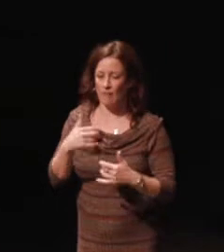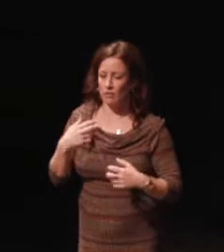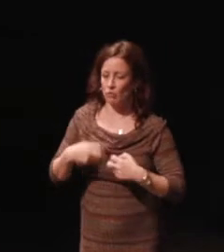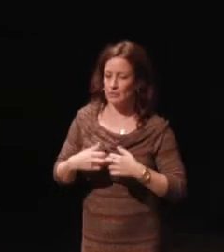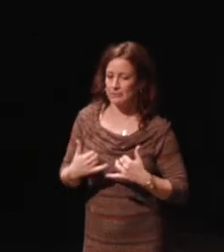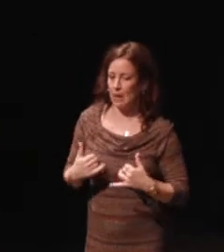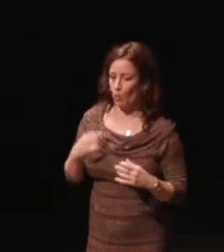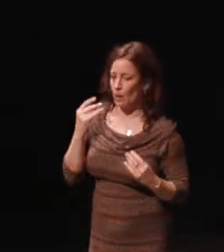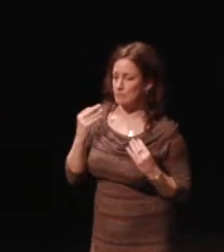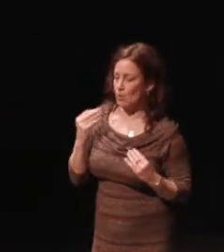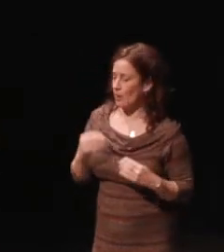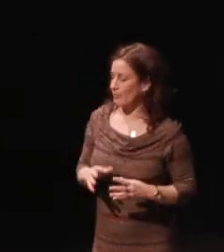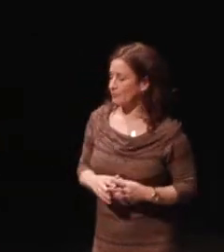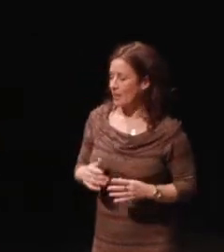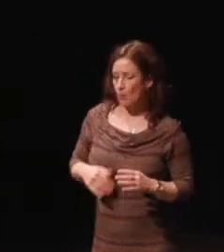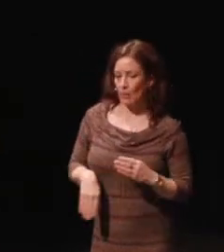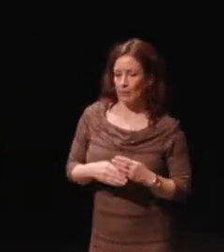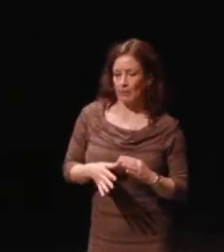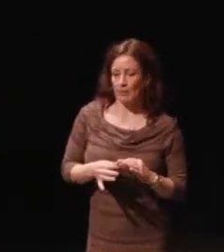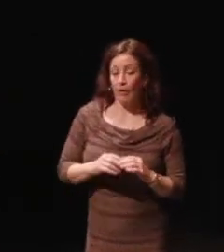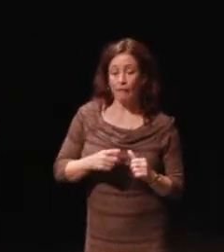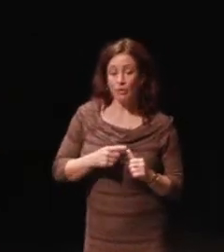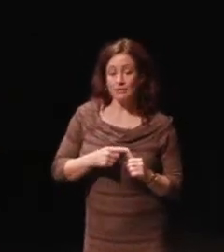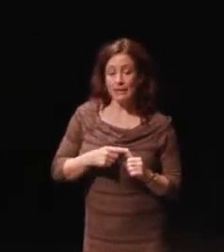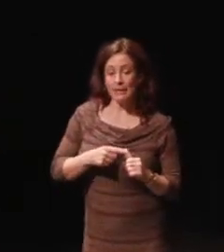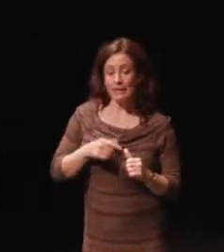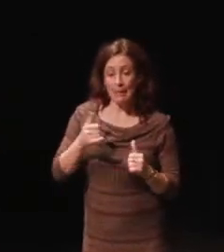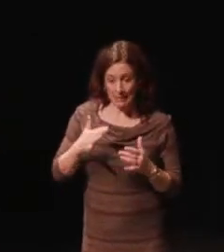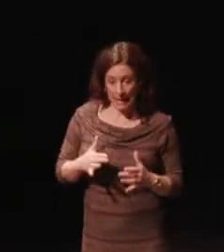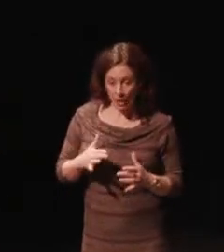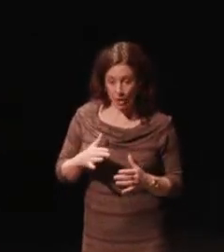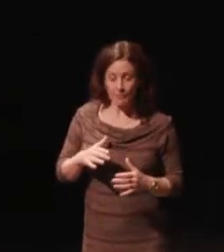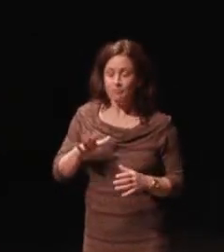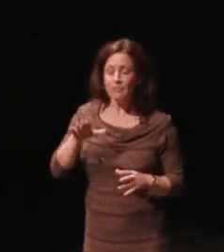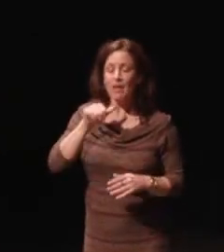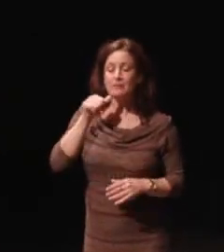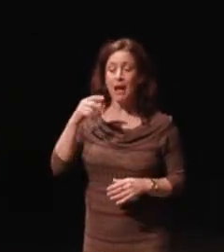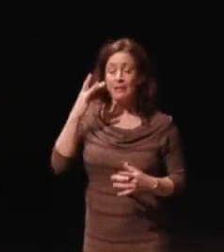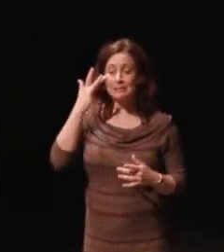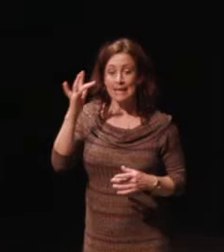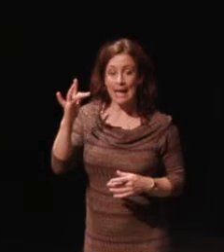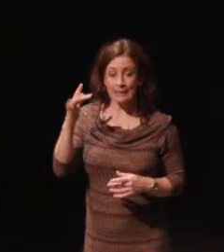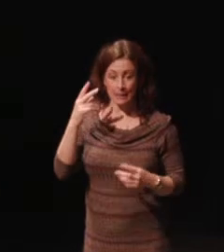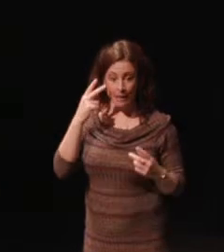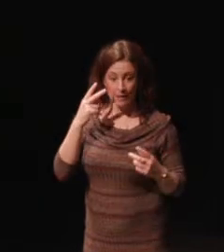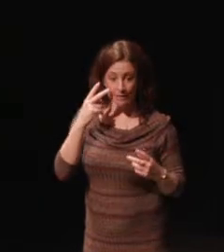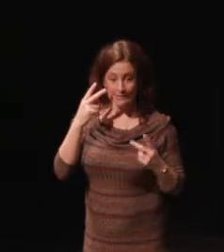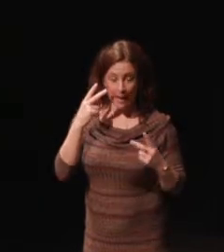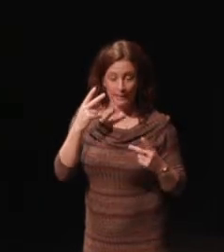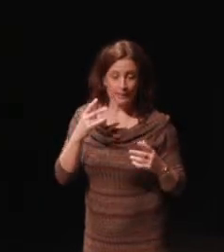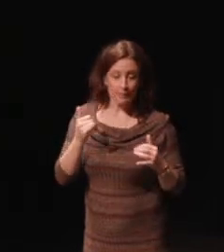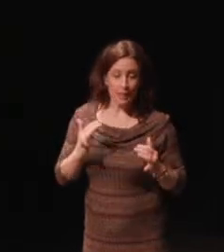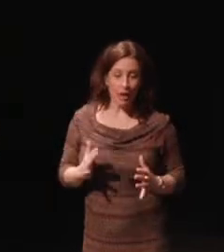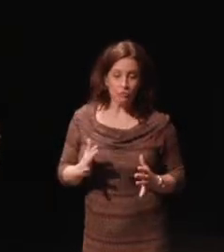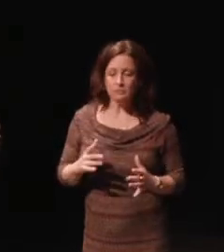I will say the first thing is non-sighted players was actually something we hadn't accounted for.